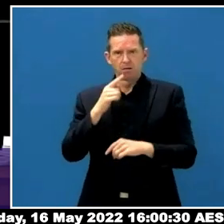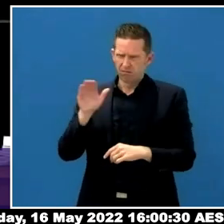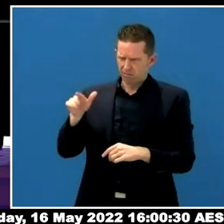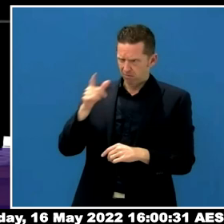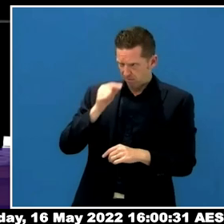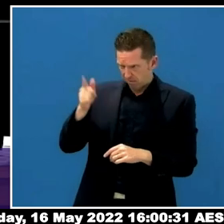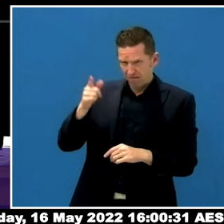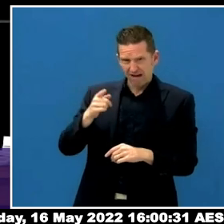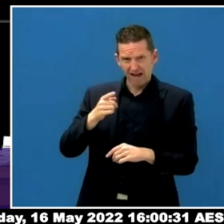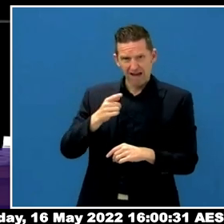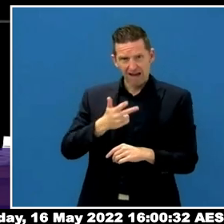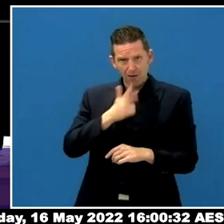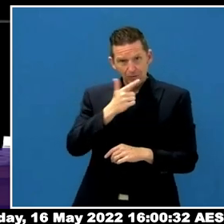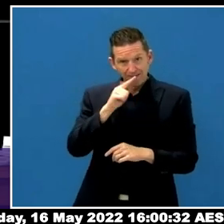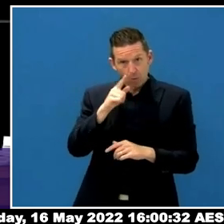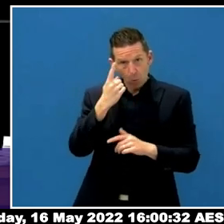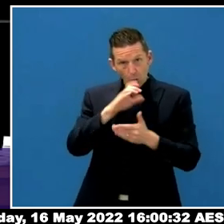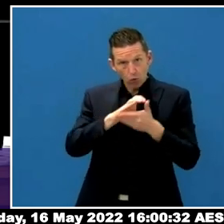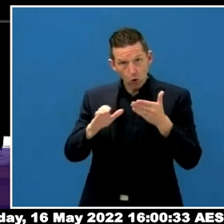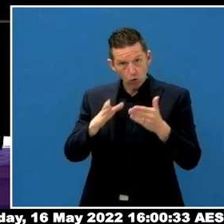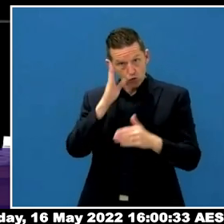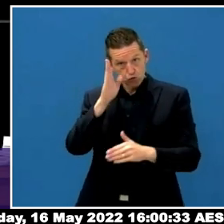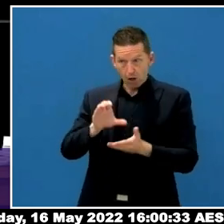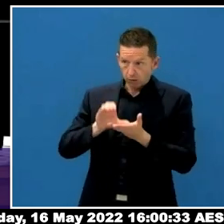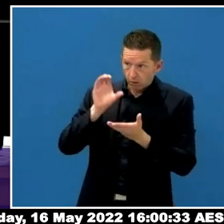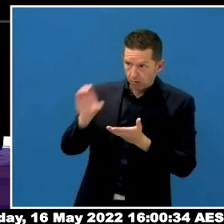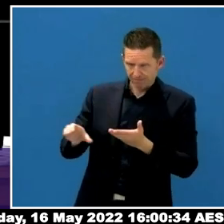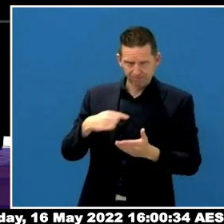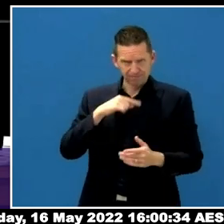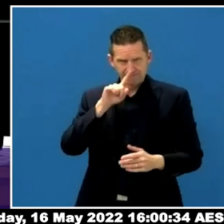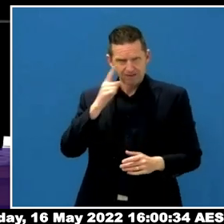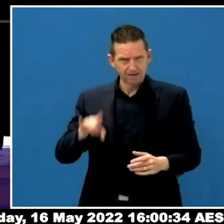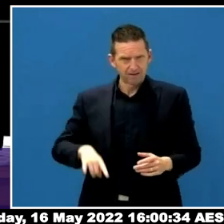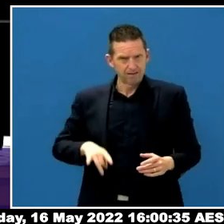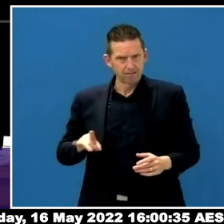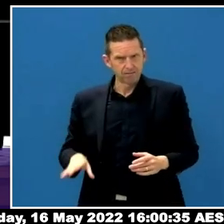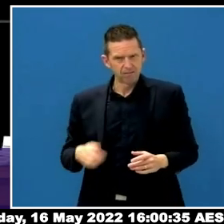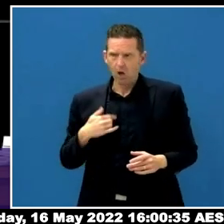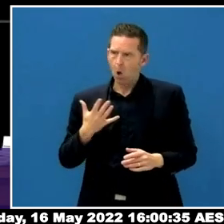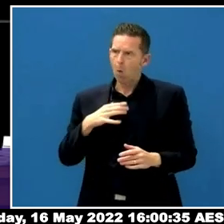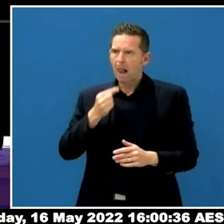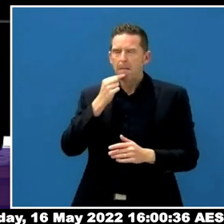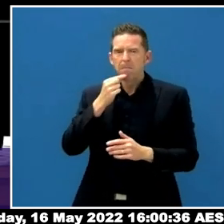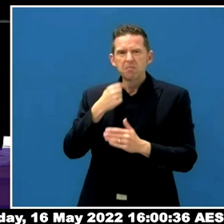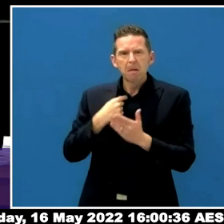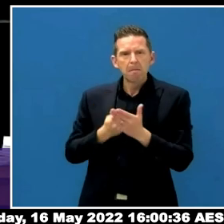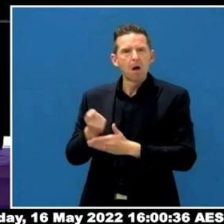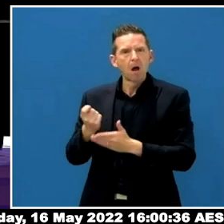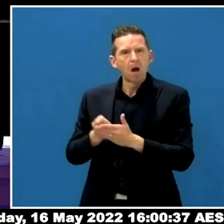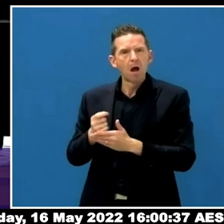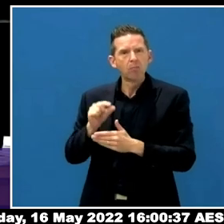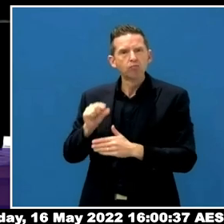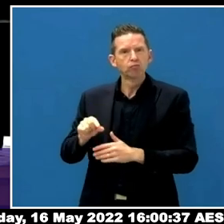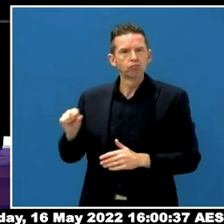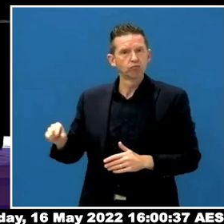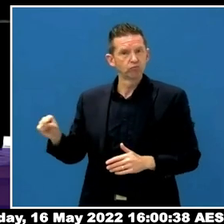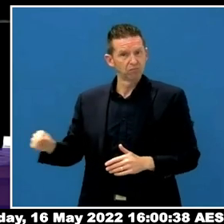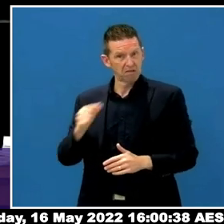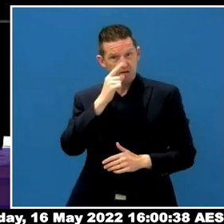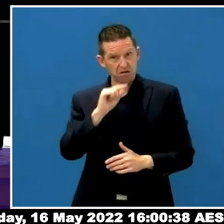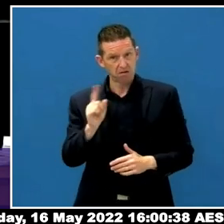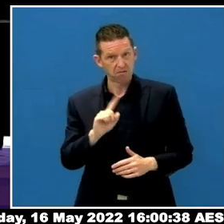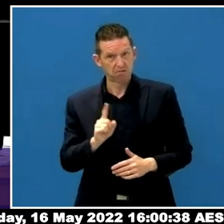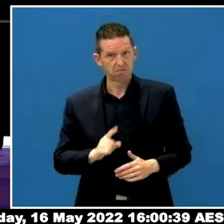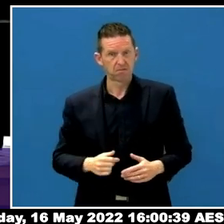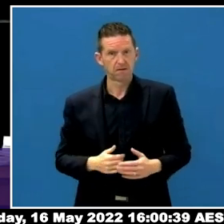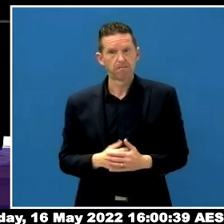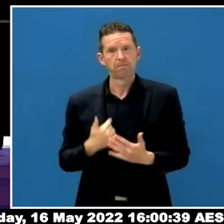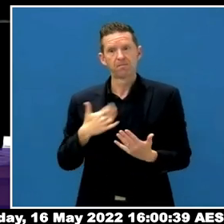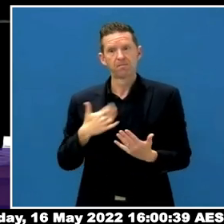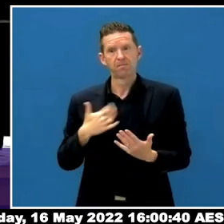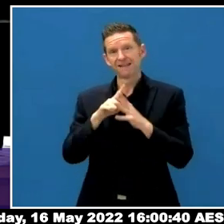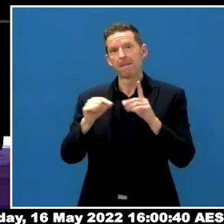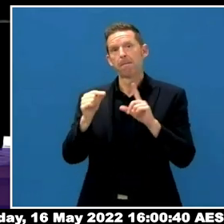that. I'd like to pay it off." So I deposited $100 in an account and